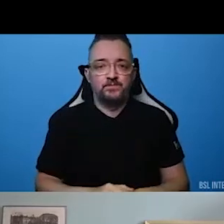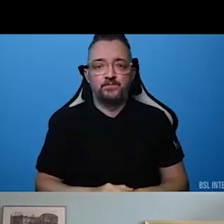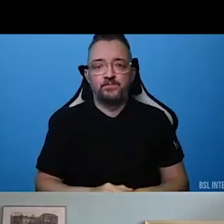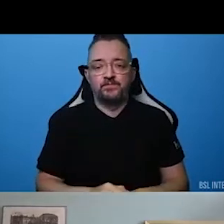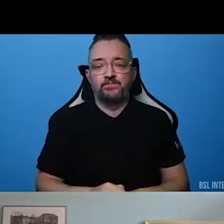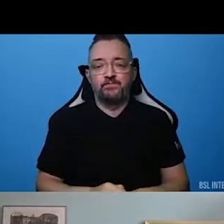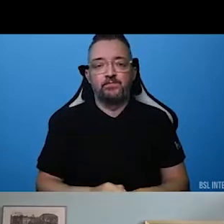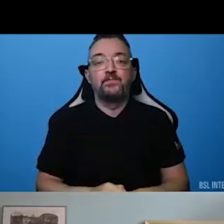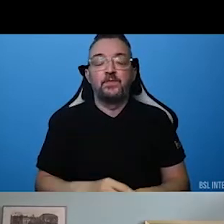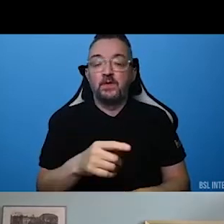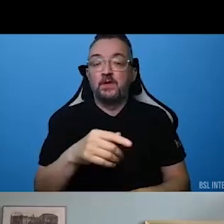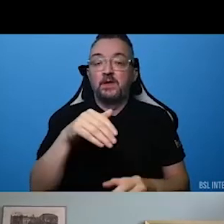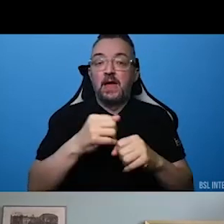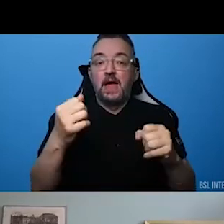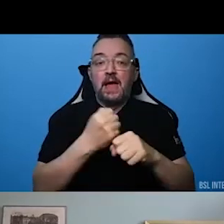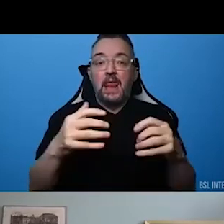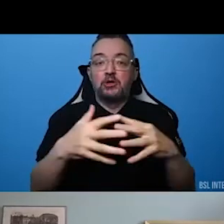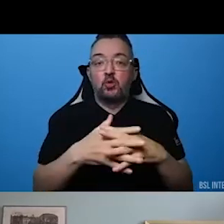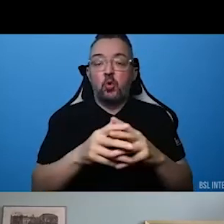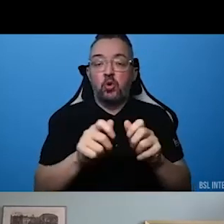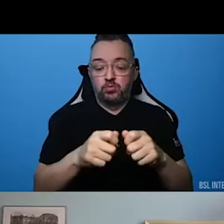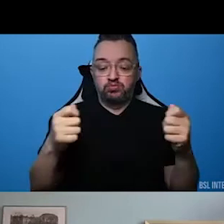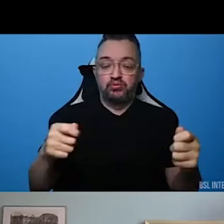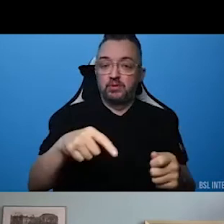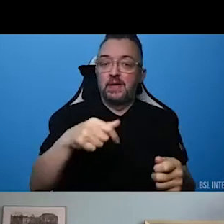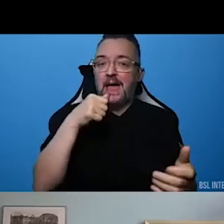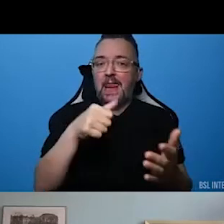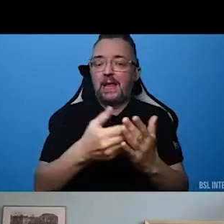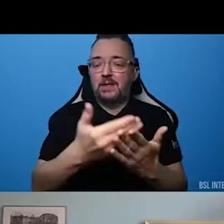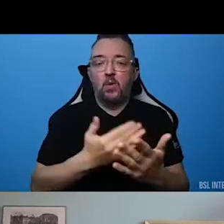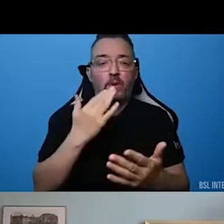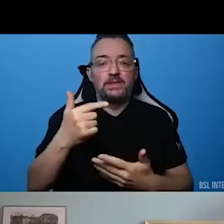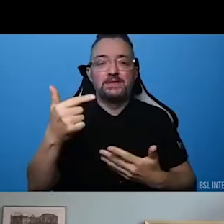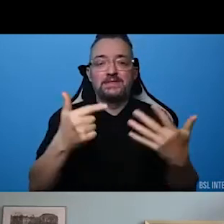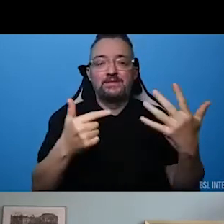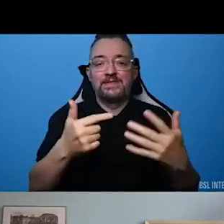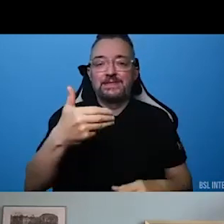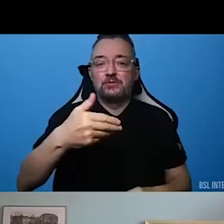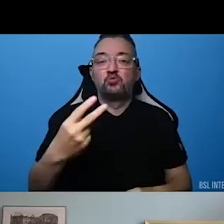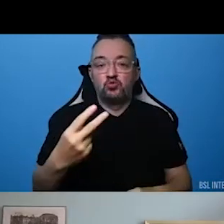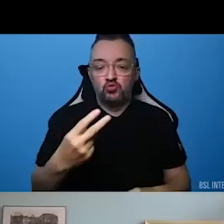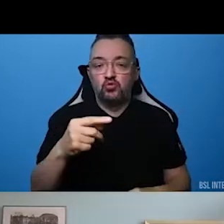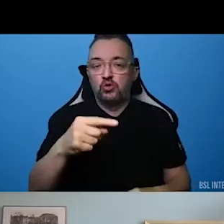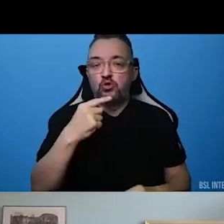We can find in the Glasgow Courier a letter in January 1792 which continues this theme.